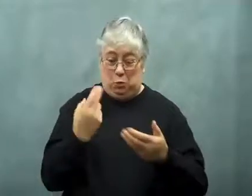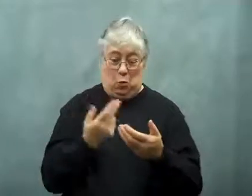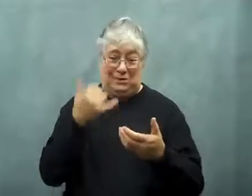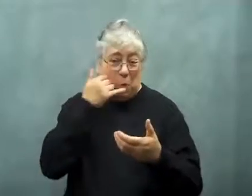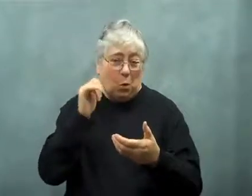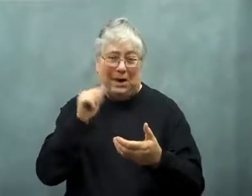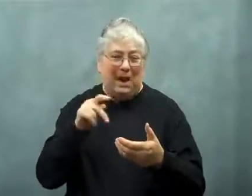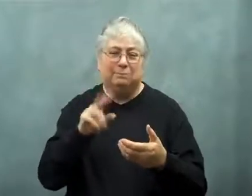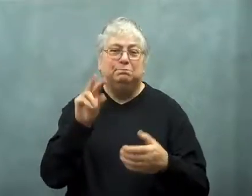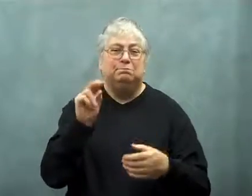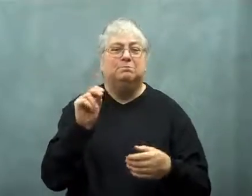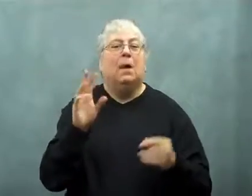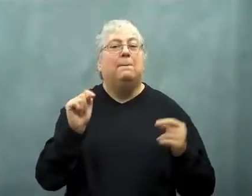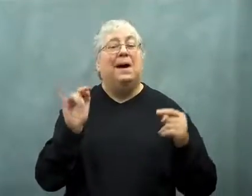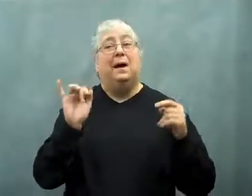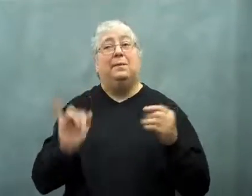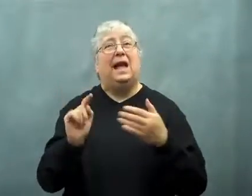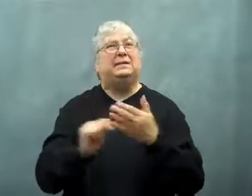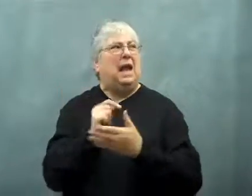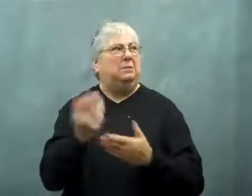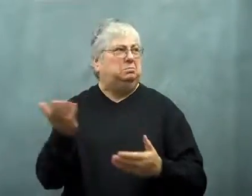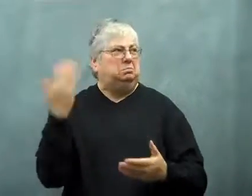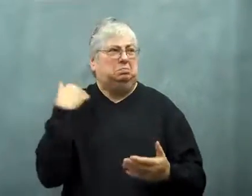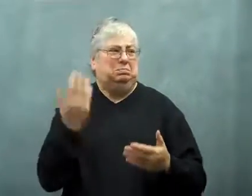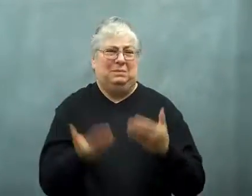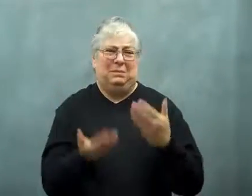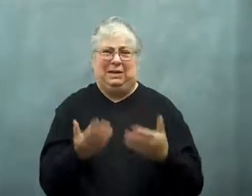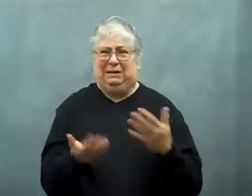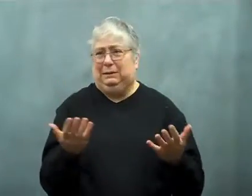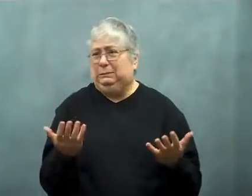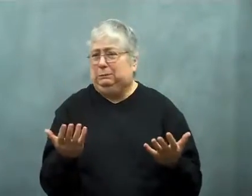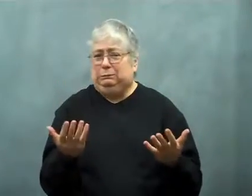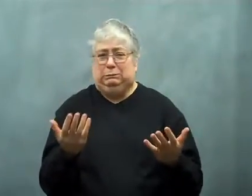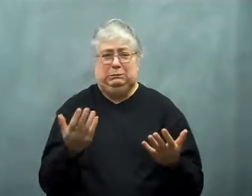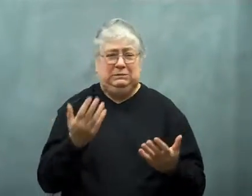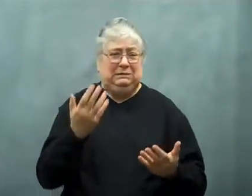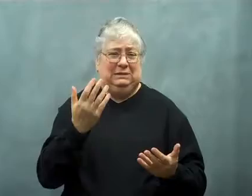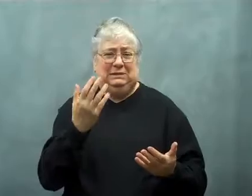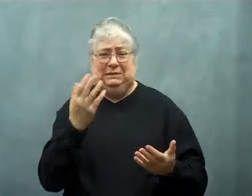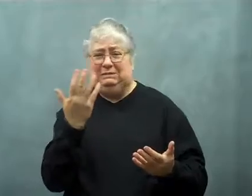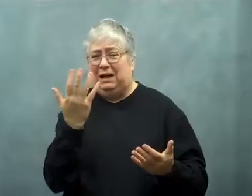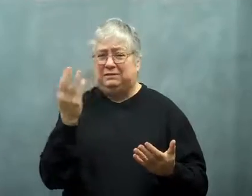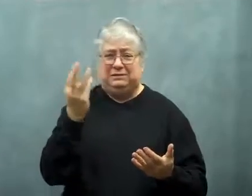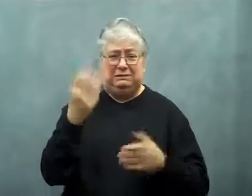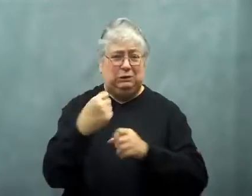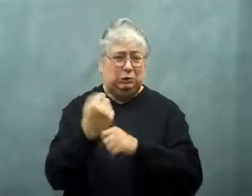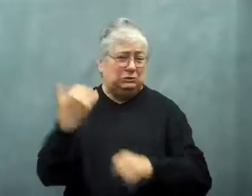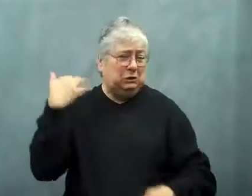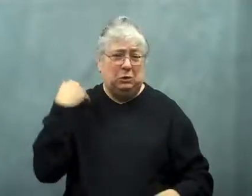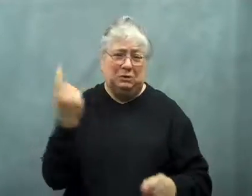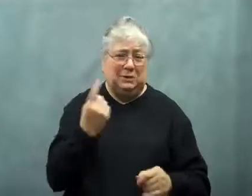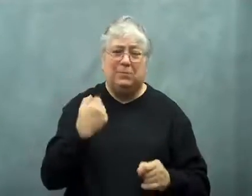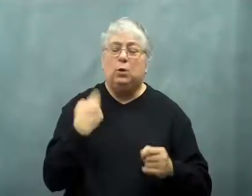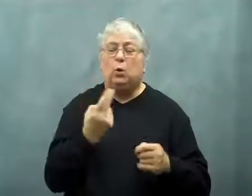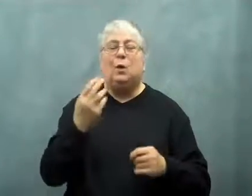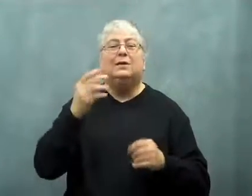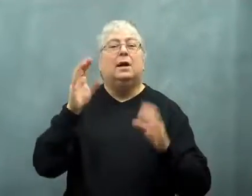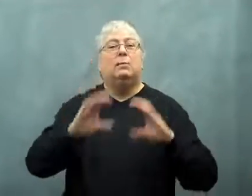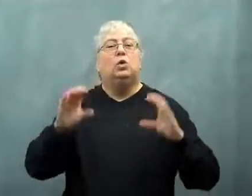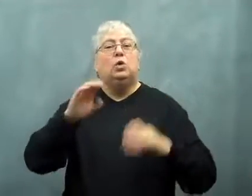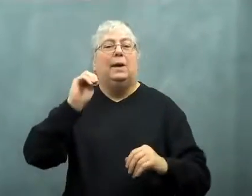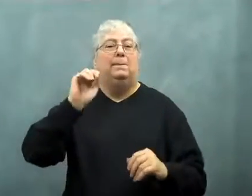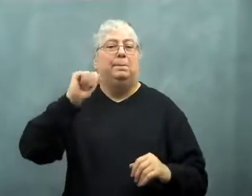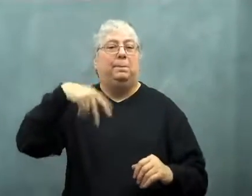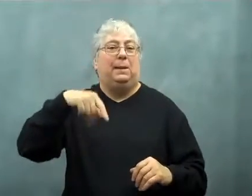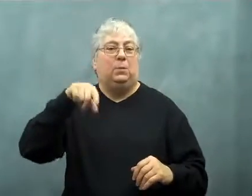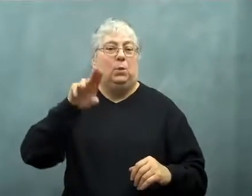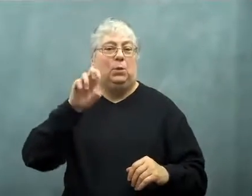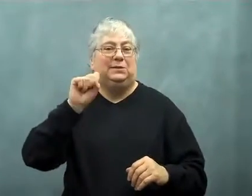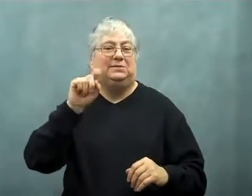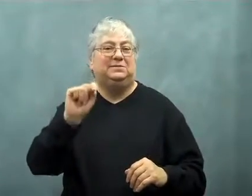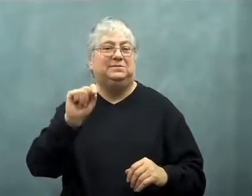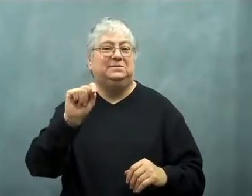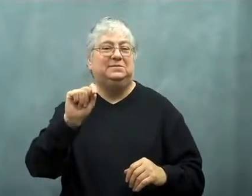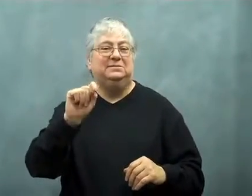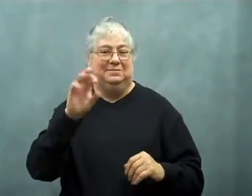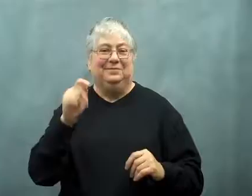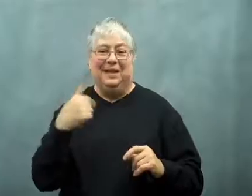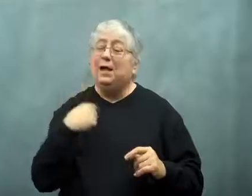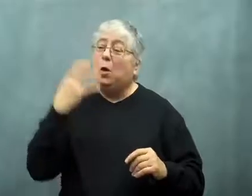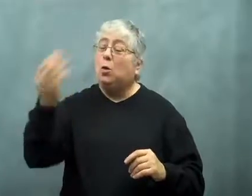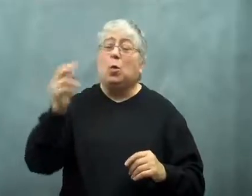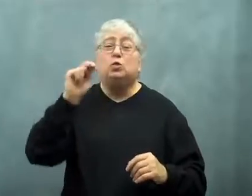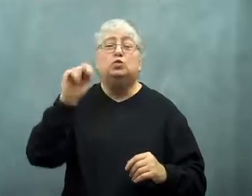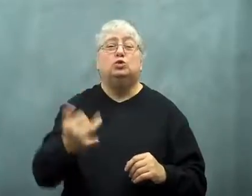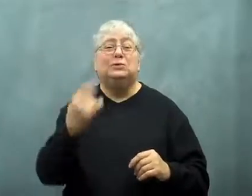I wasn't using a phone app. This happened maybe 5 or 6 years ago.